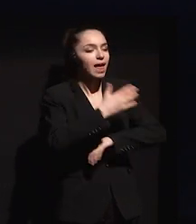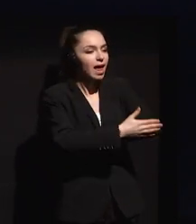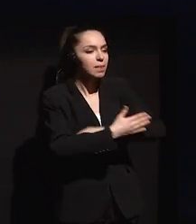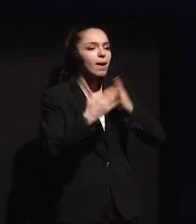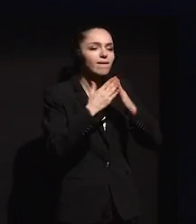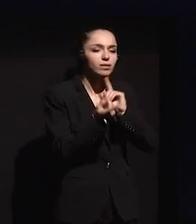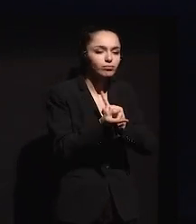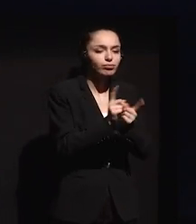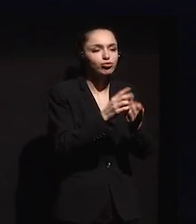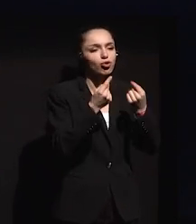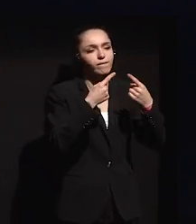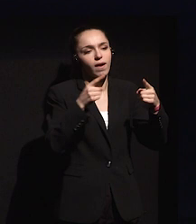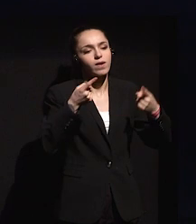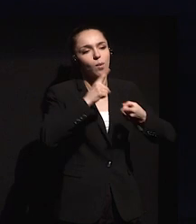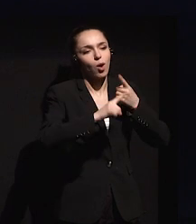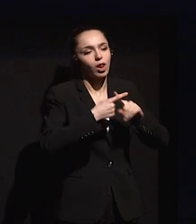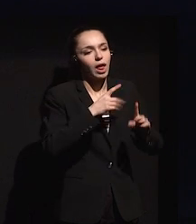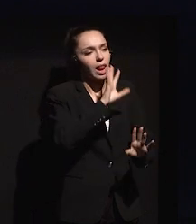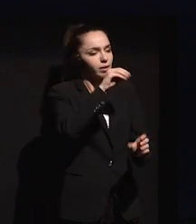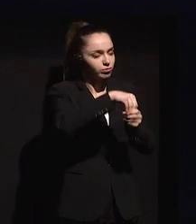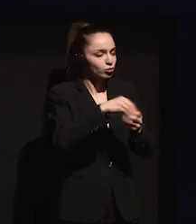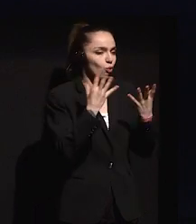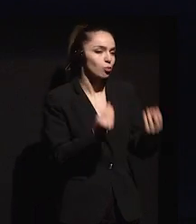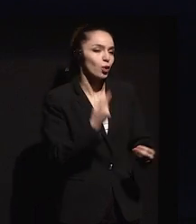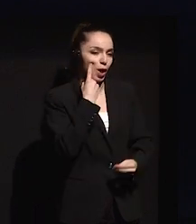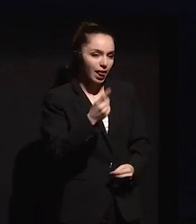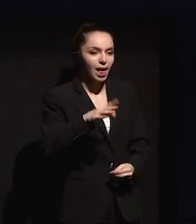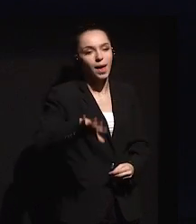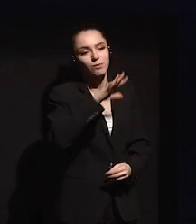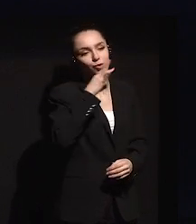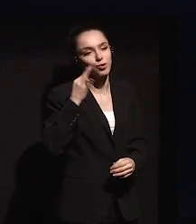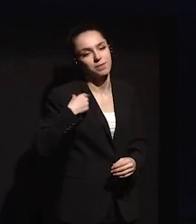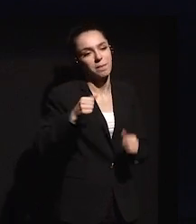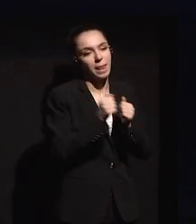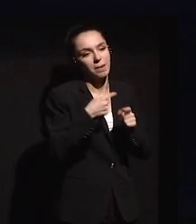and I can also mehtion here Solidarity House, I want to share the happiness of succeeding in these projects with you.